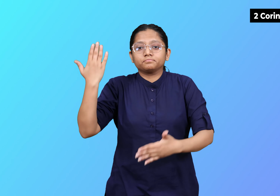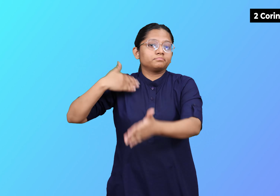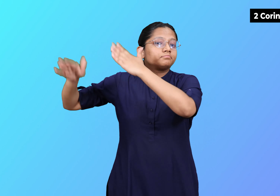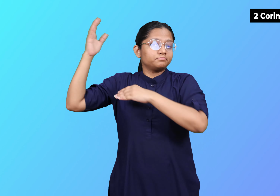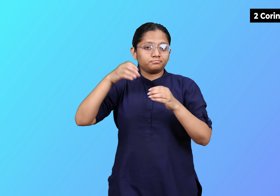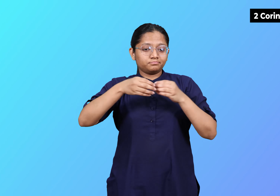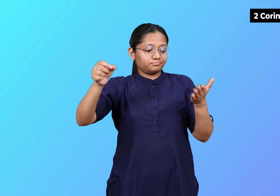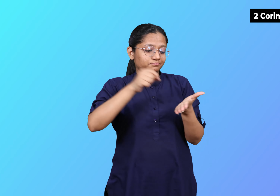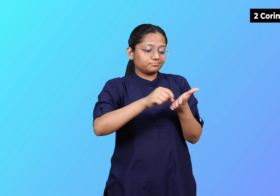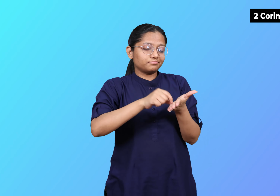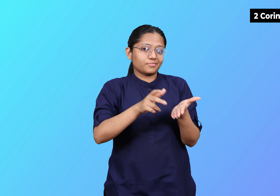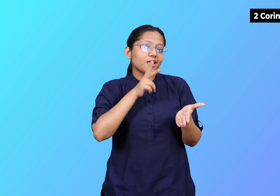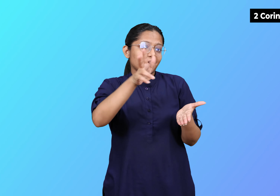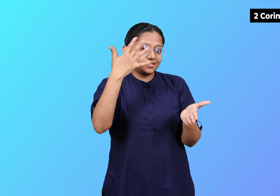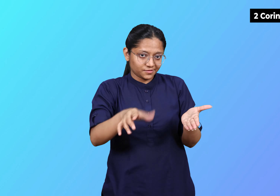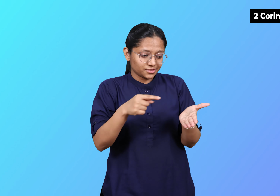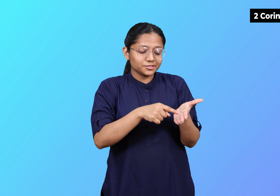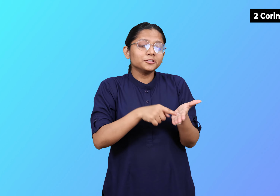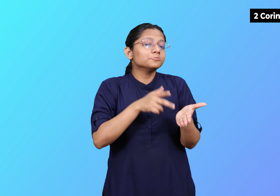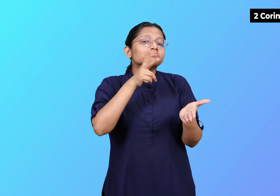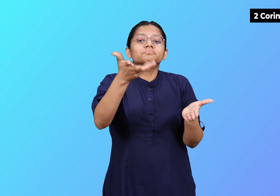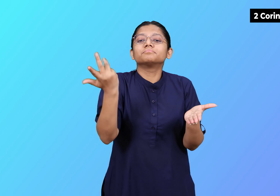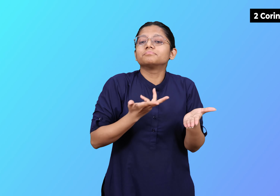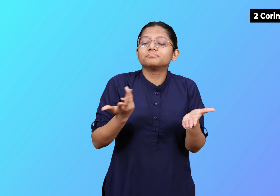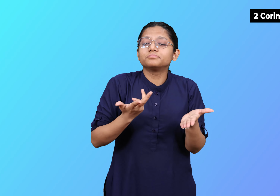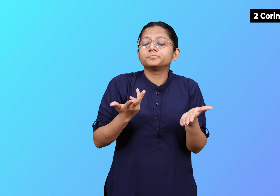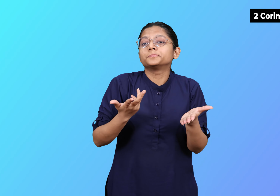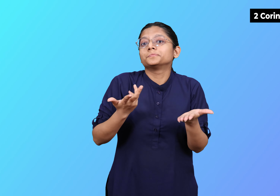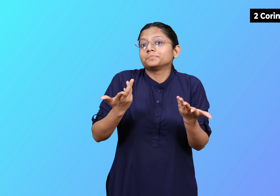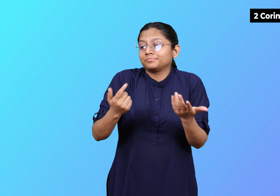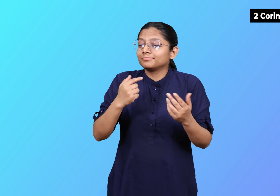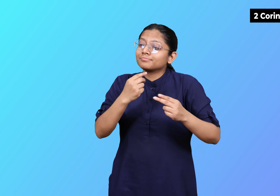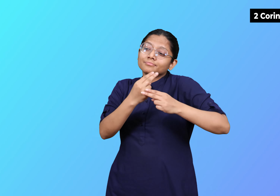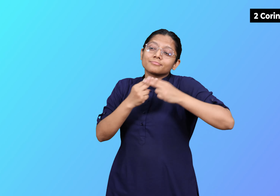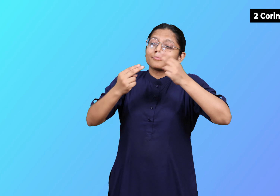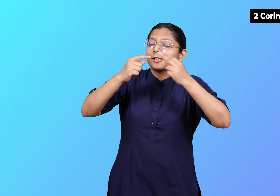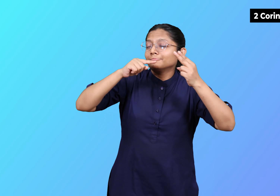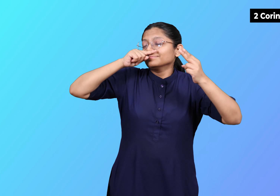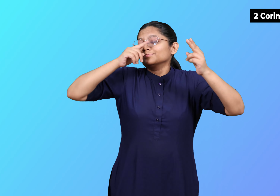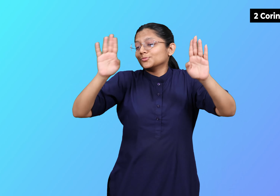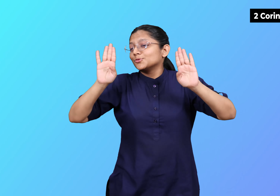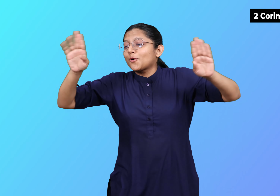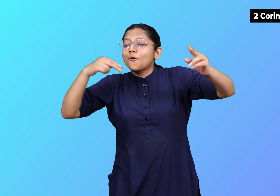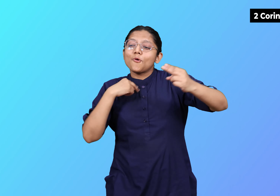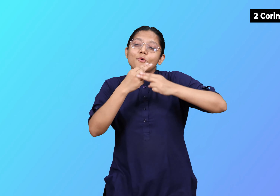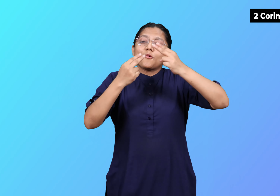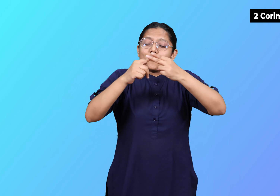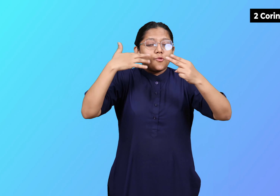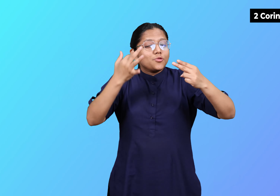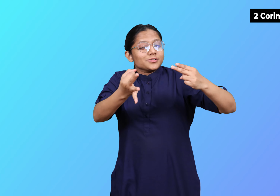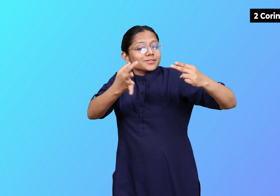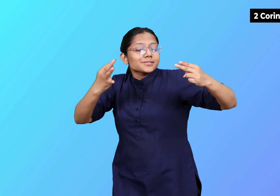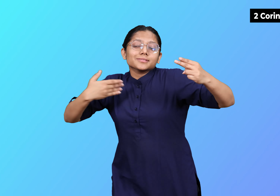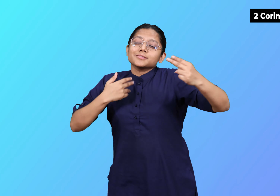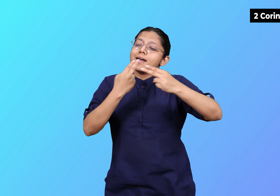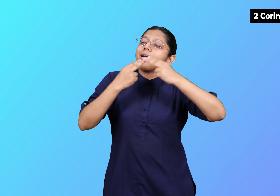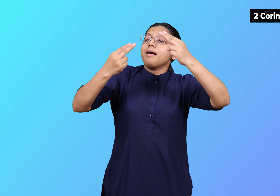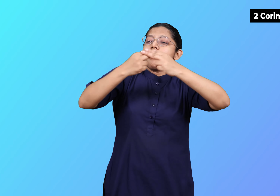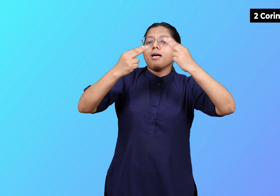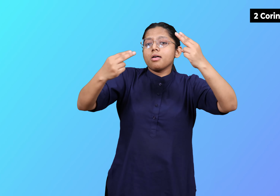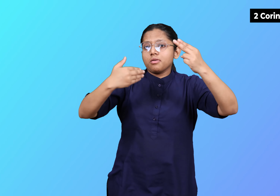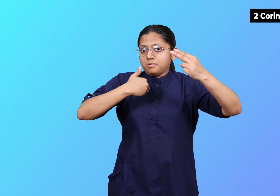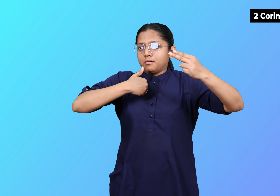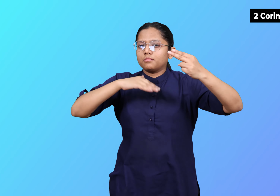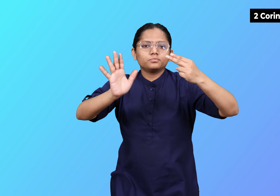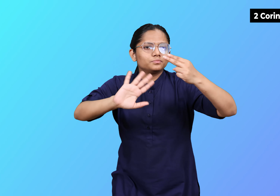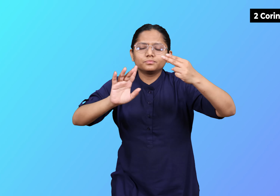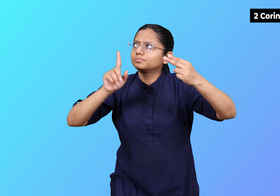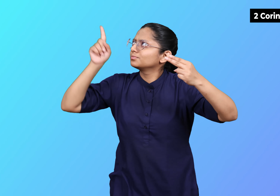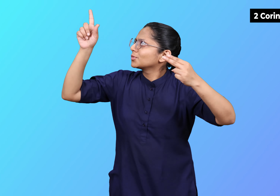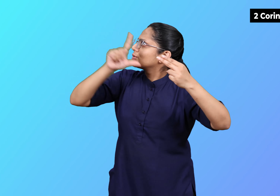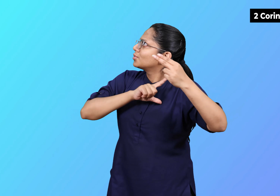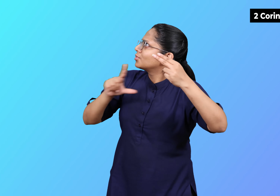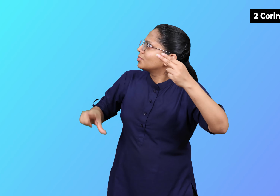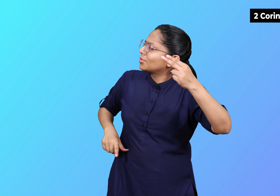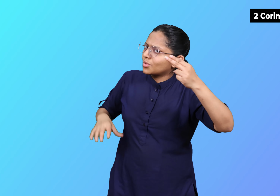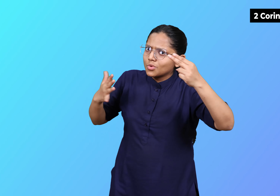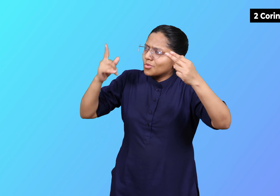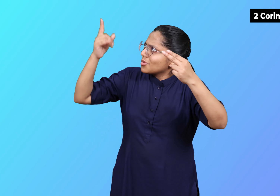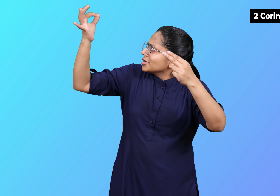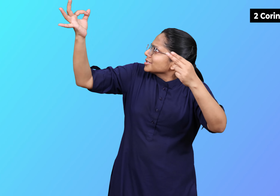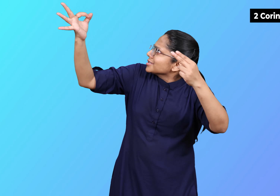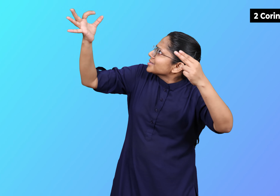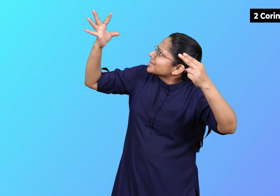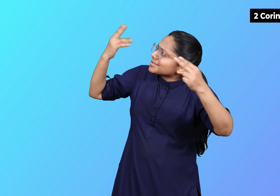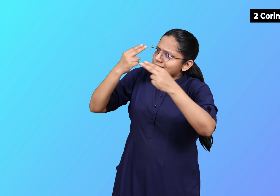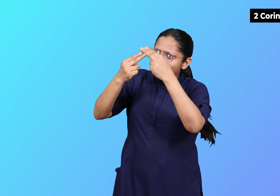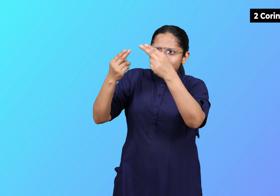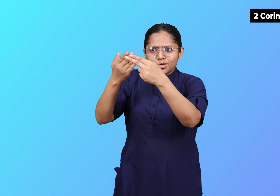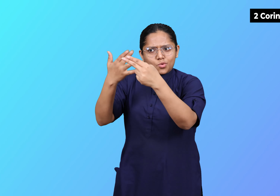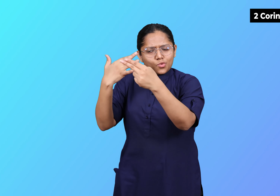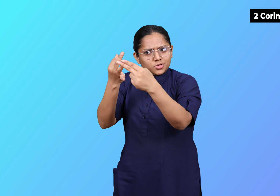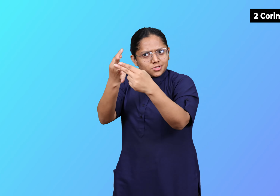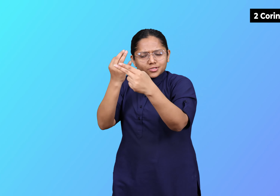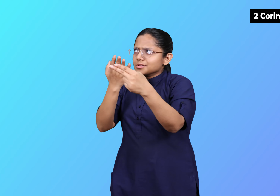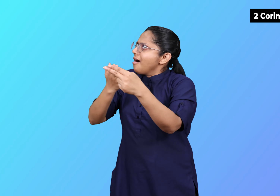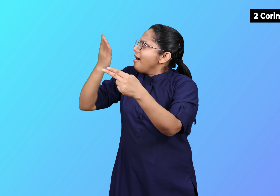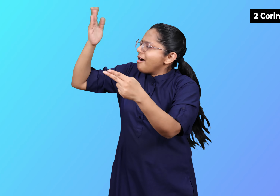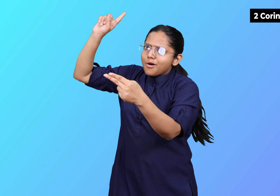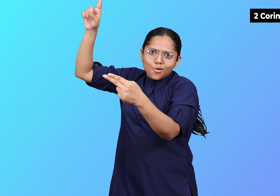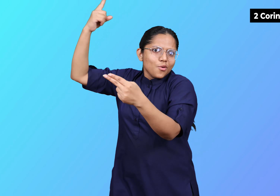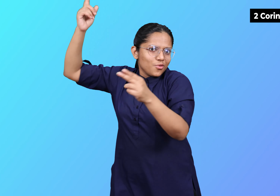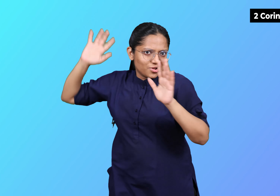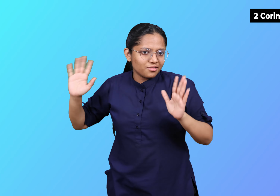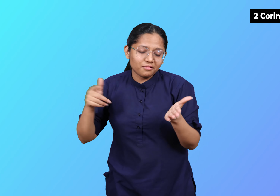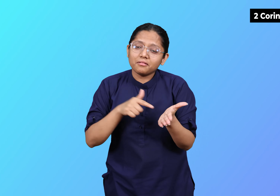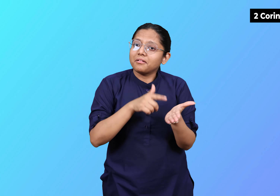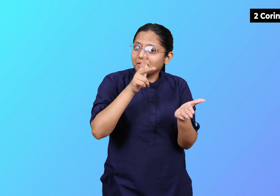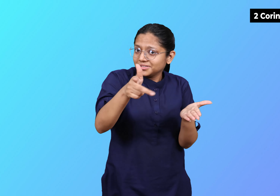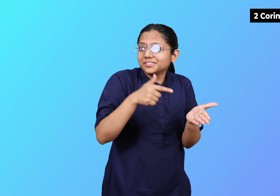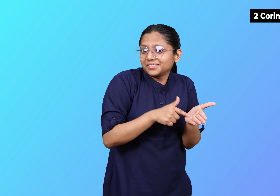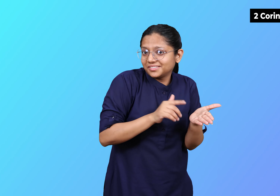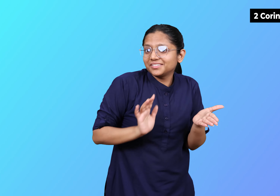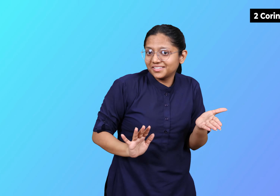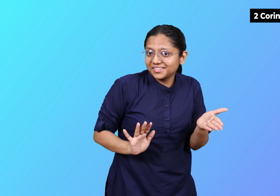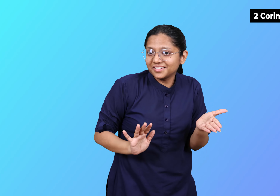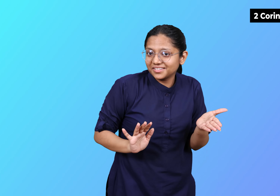“Whoever boasts should boast only about the Lord.”